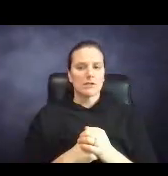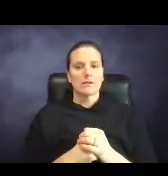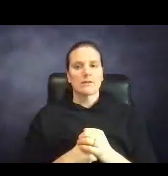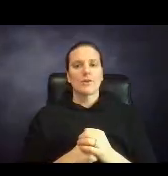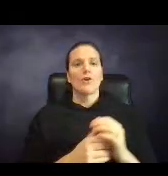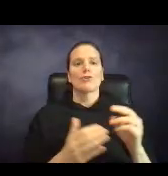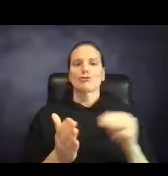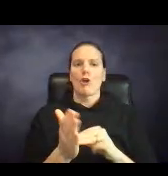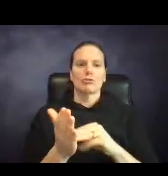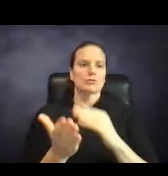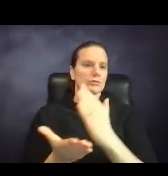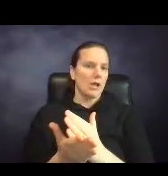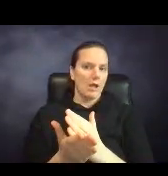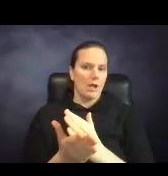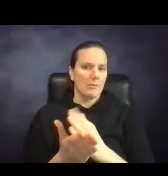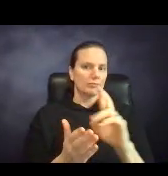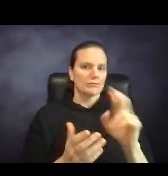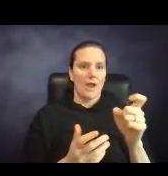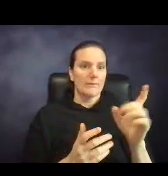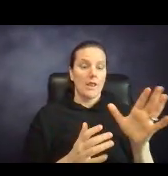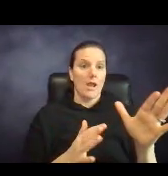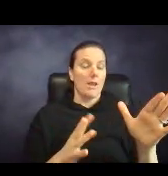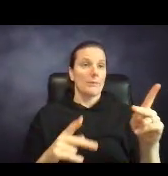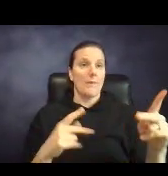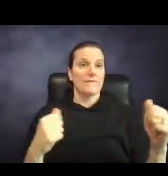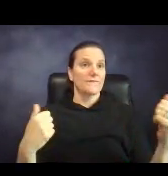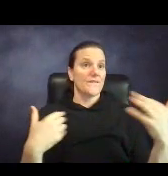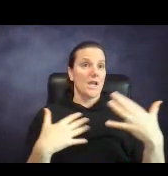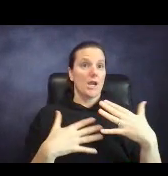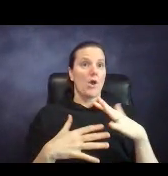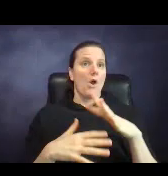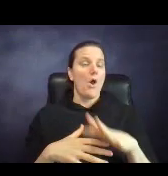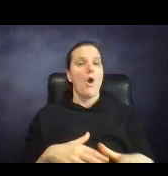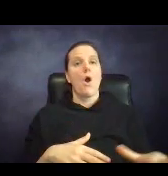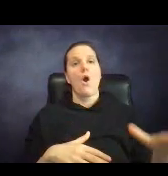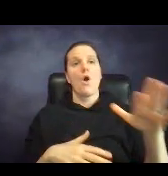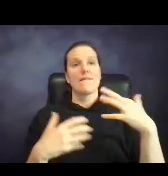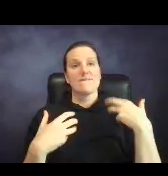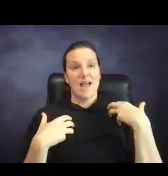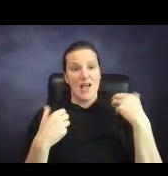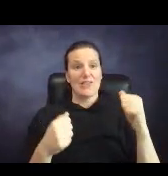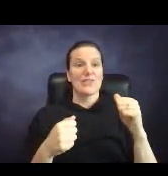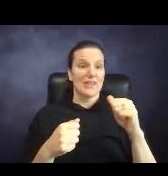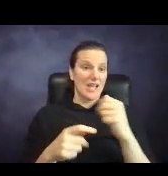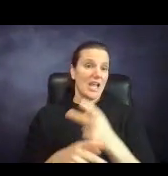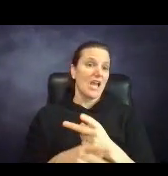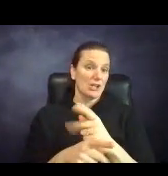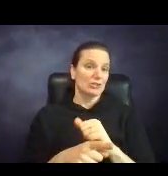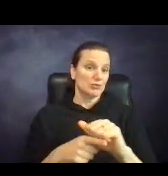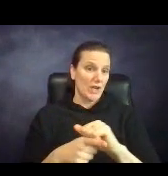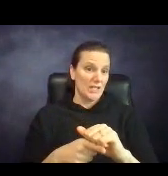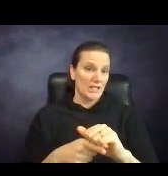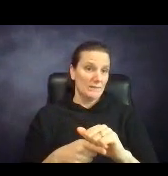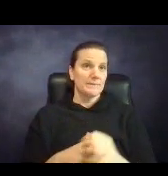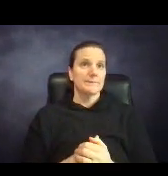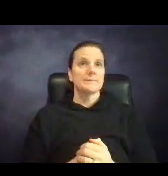And I mean it really just, this wave of fear spread throughout all of healthcare training. And this was the, the biggest crime.